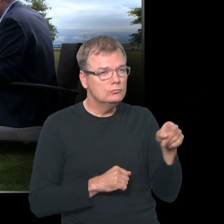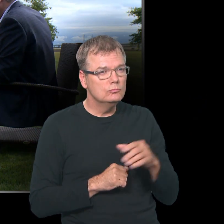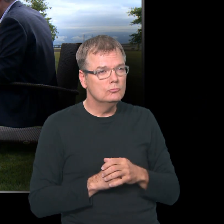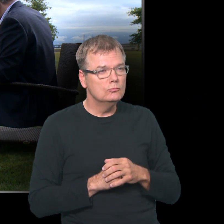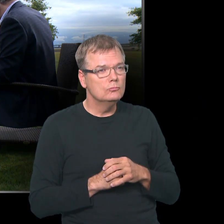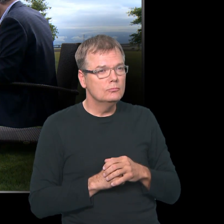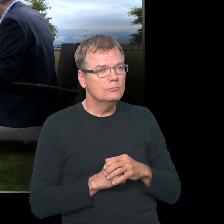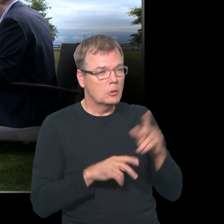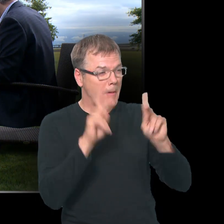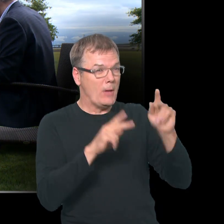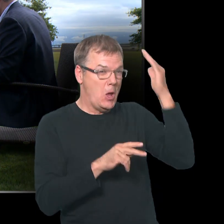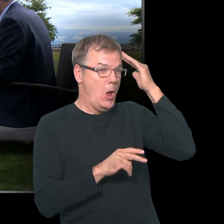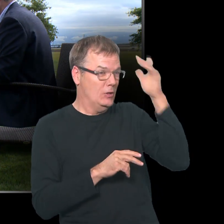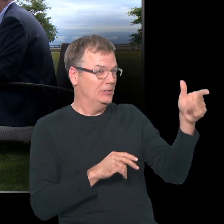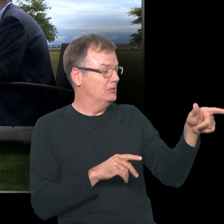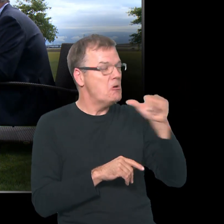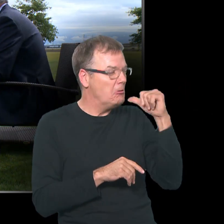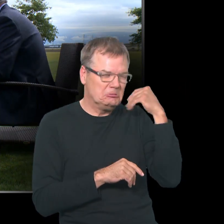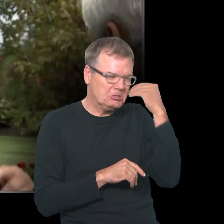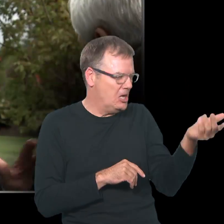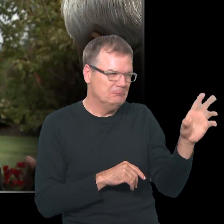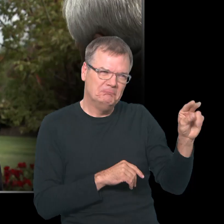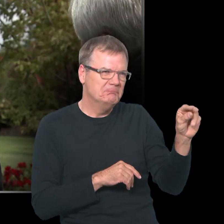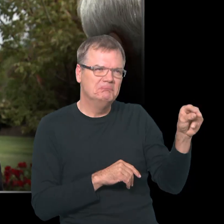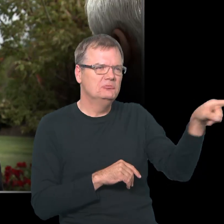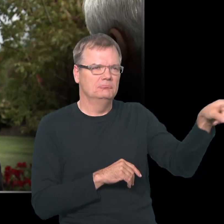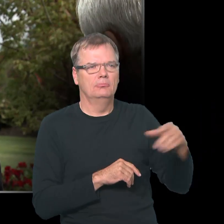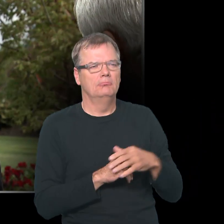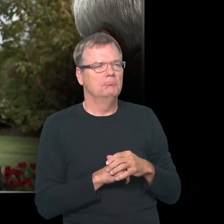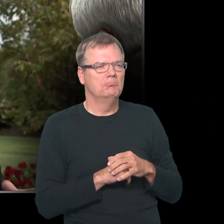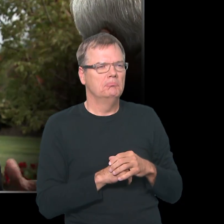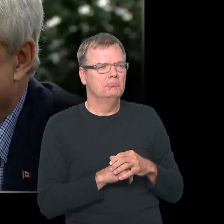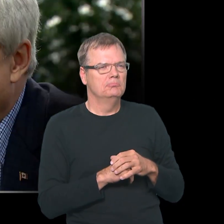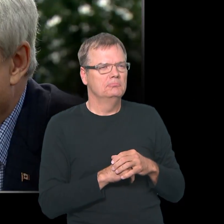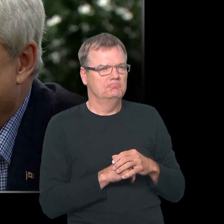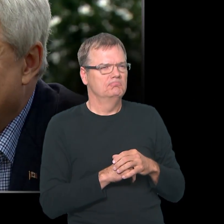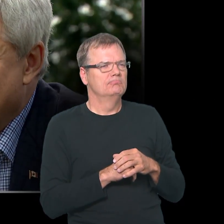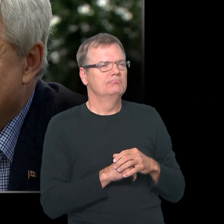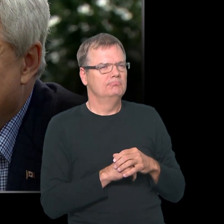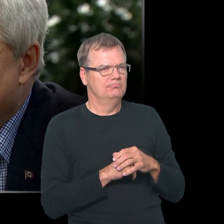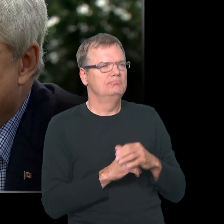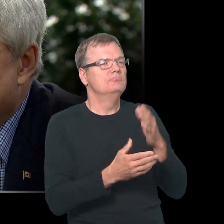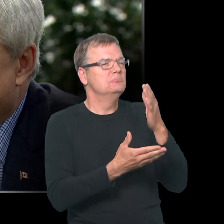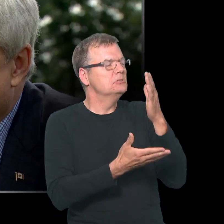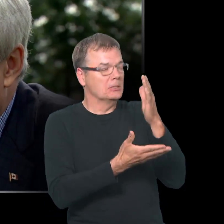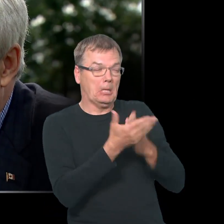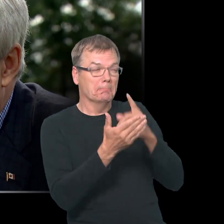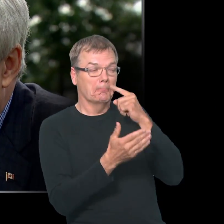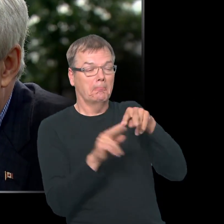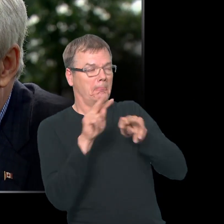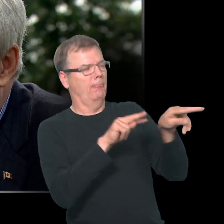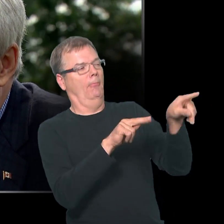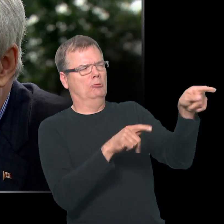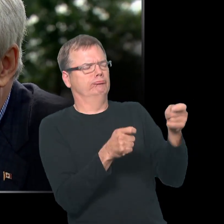about making your feelings known within small circles. And in private circles, you're also known